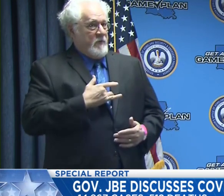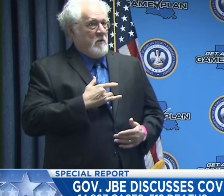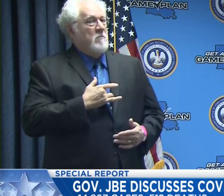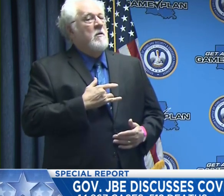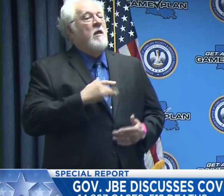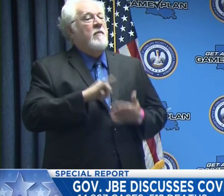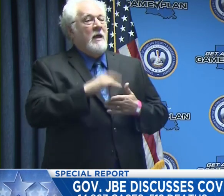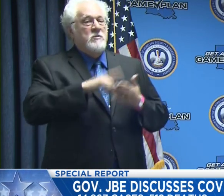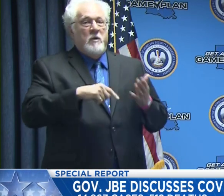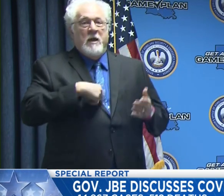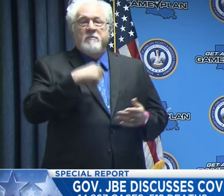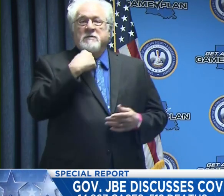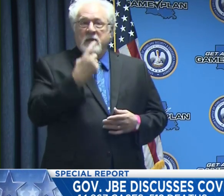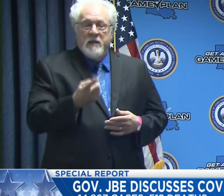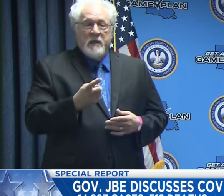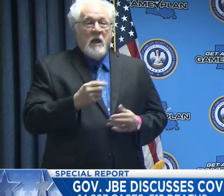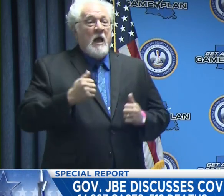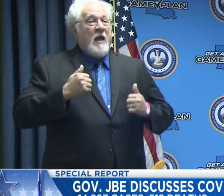STARTING SEE THE BEGINNING OF